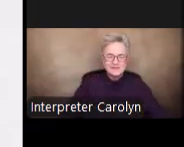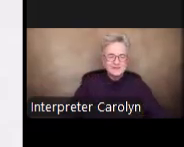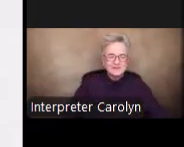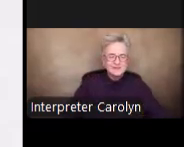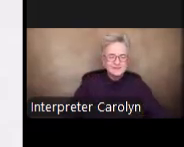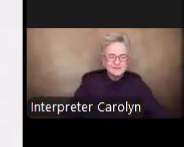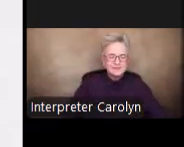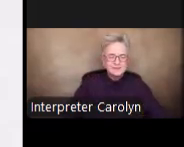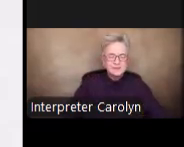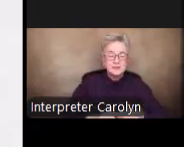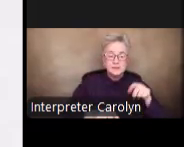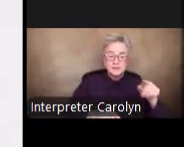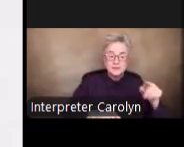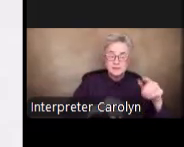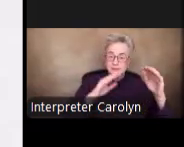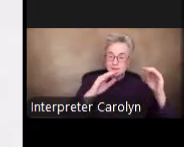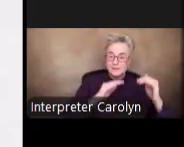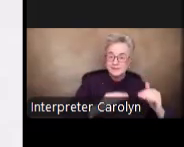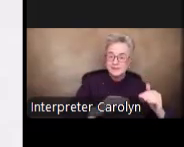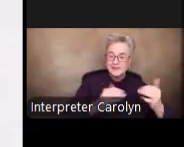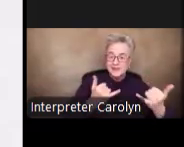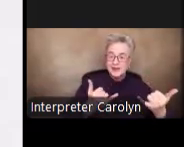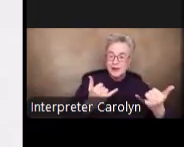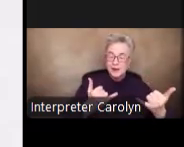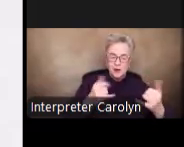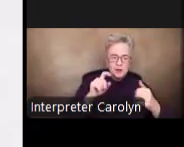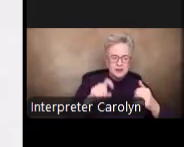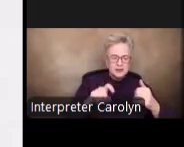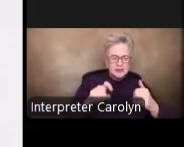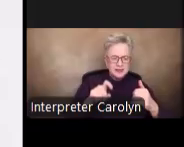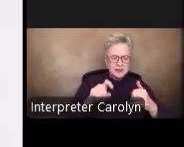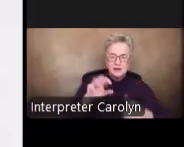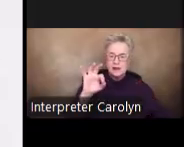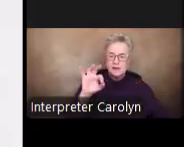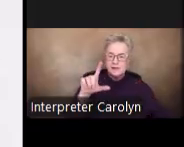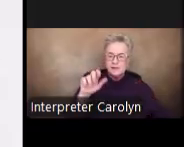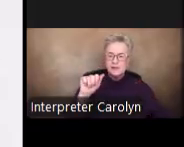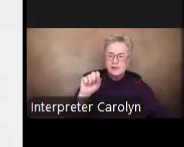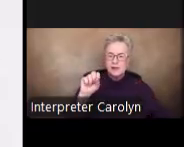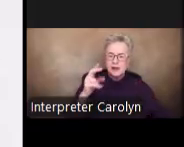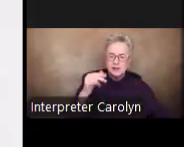And after the shingles, we need the flashing and sealant, or grammar and morphology.